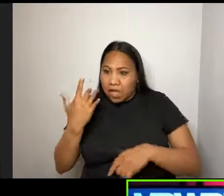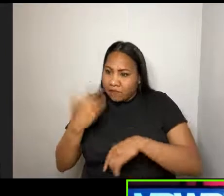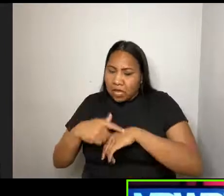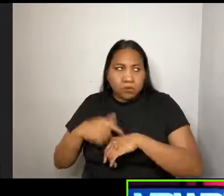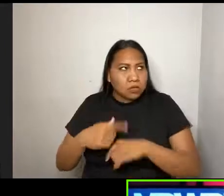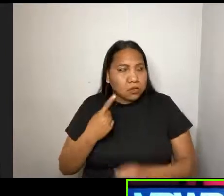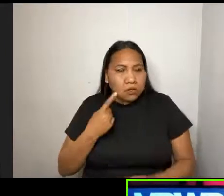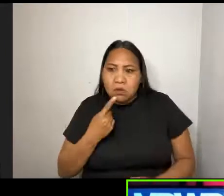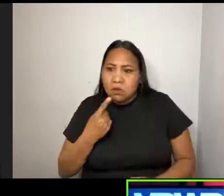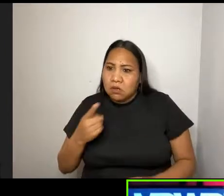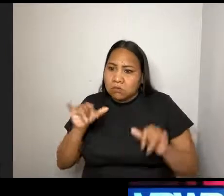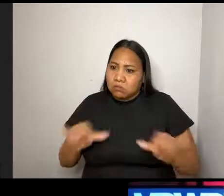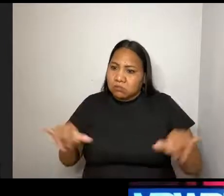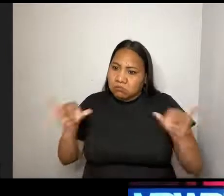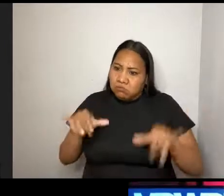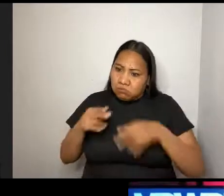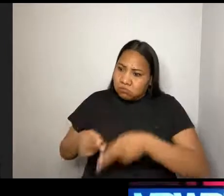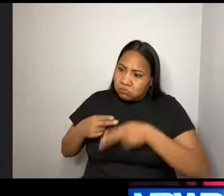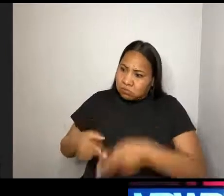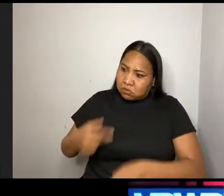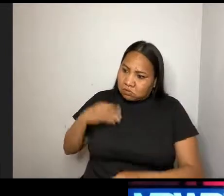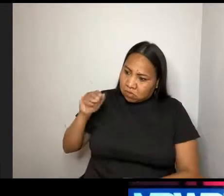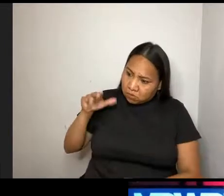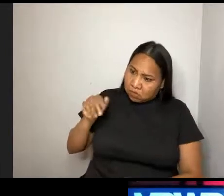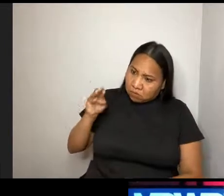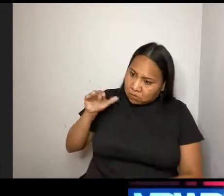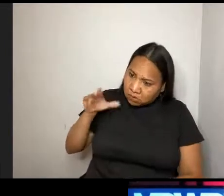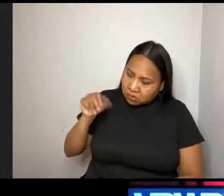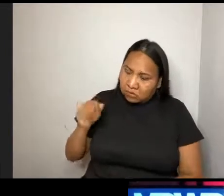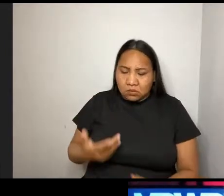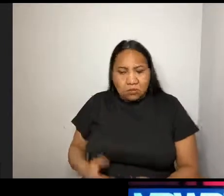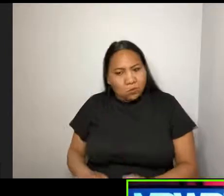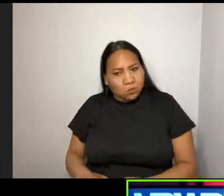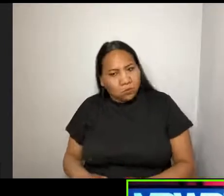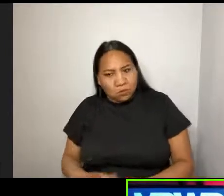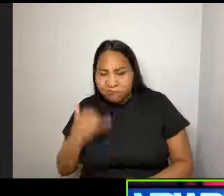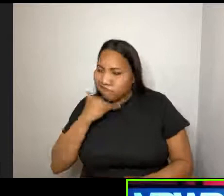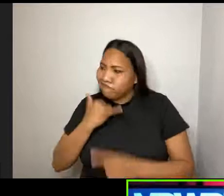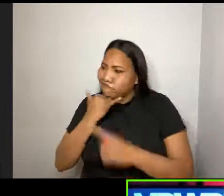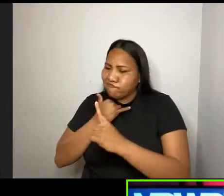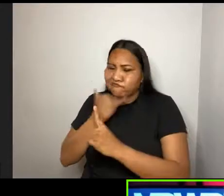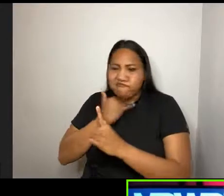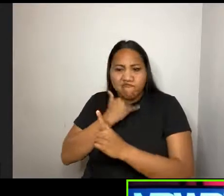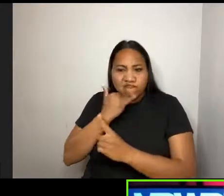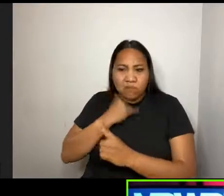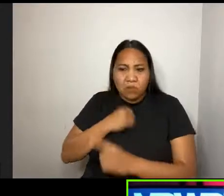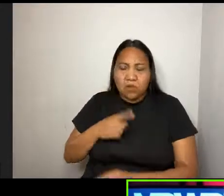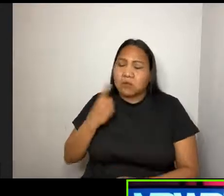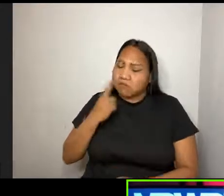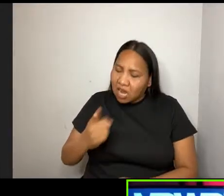Wow. I am sorry about that. TWO EAGLES: My cousin is named Benito